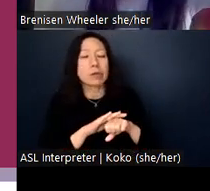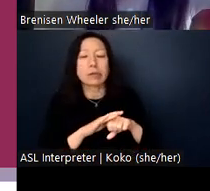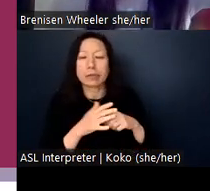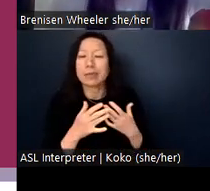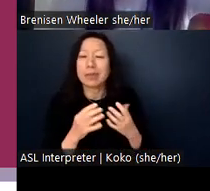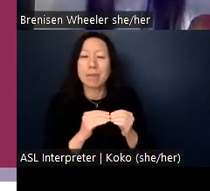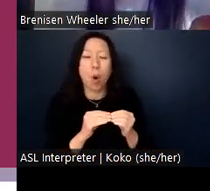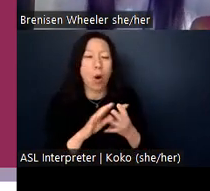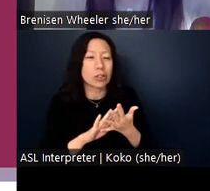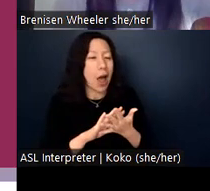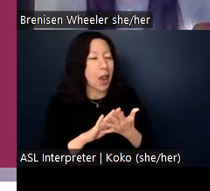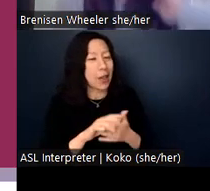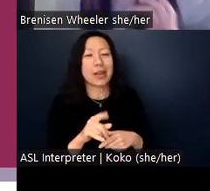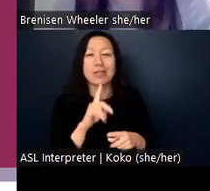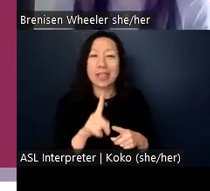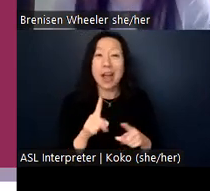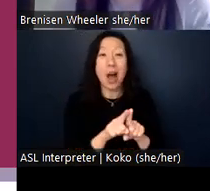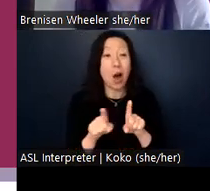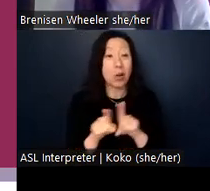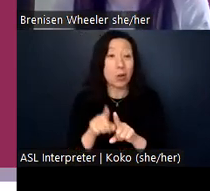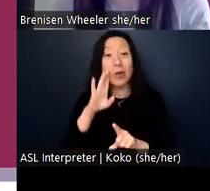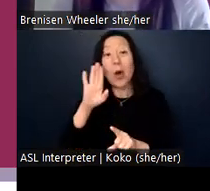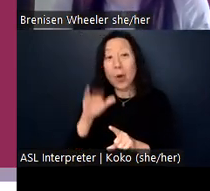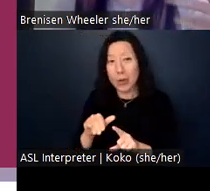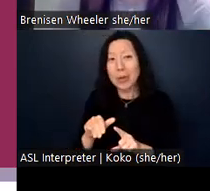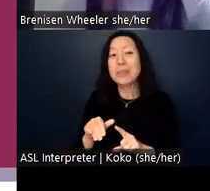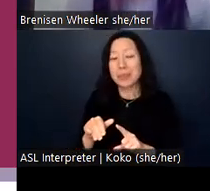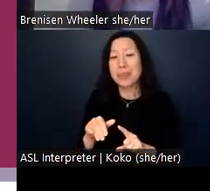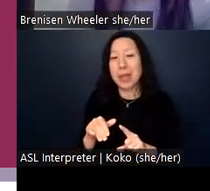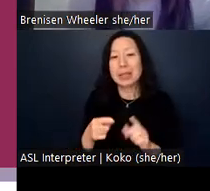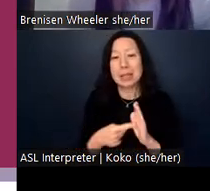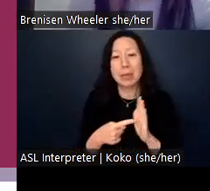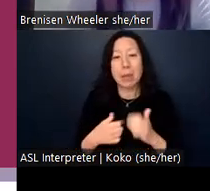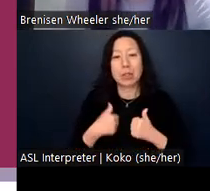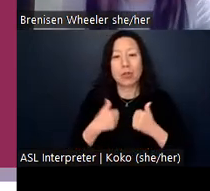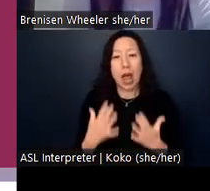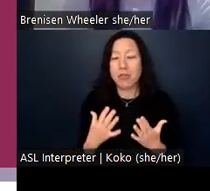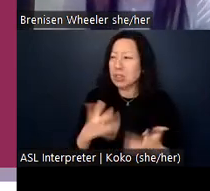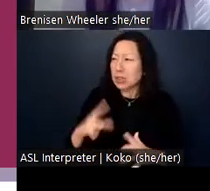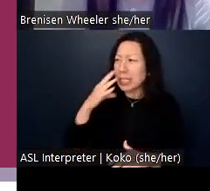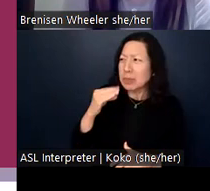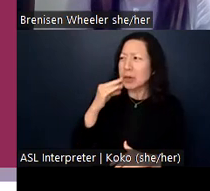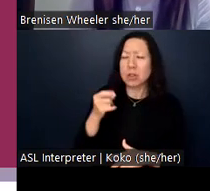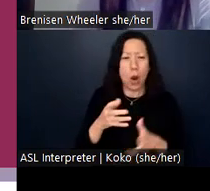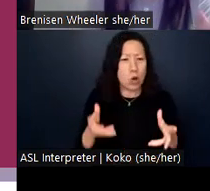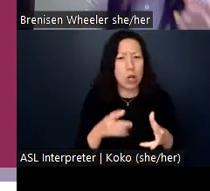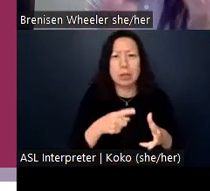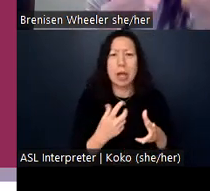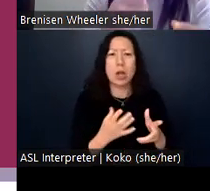12:50:00 So we've only worked survivors where they've also experienced where they've been encouraged to go out and handle their friends. 12:50:05 But then they're getting berated.